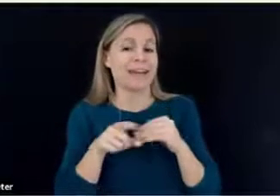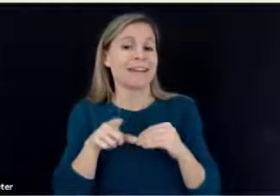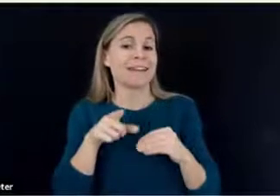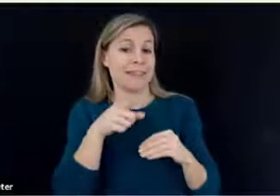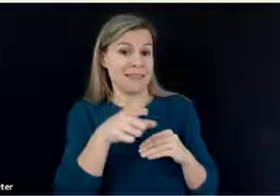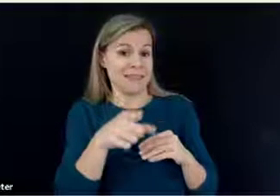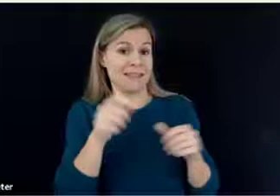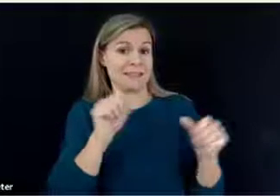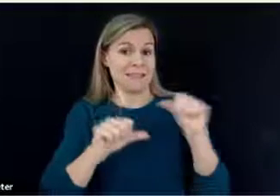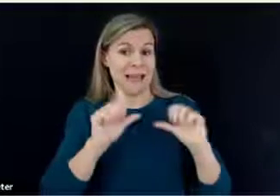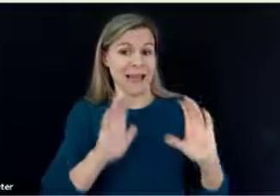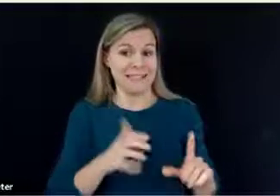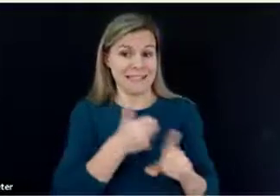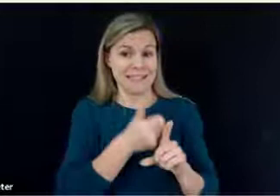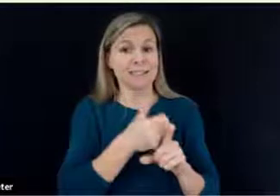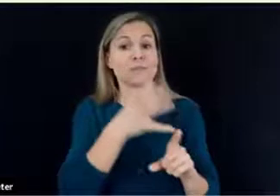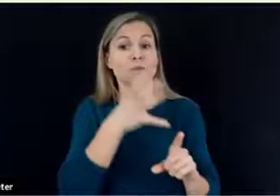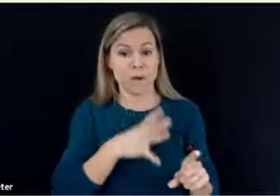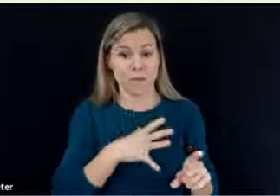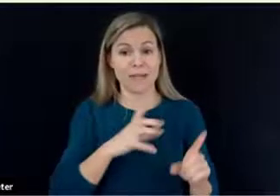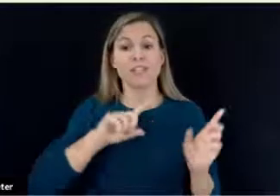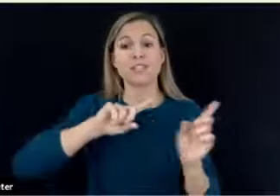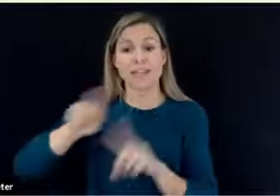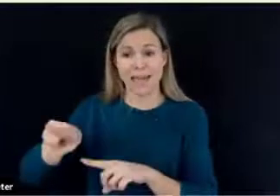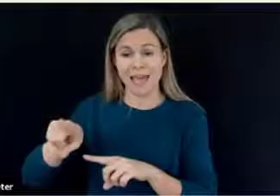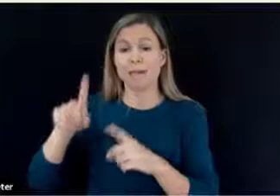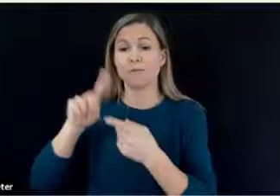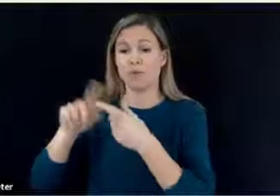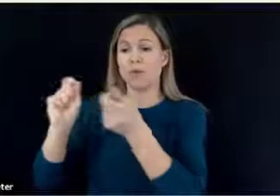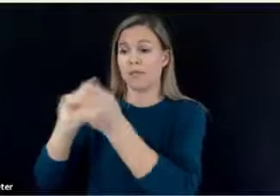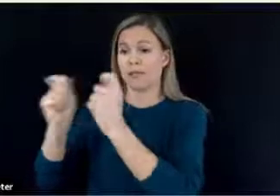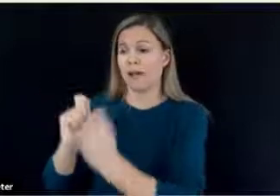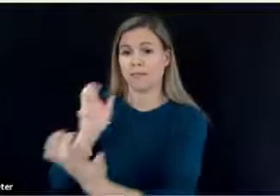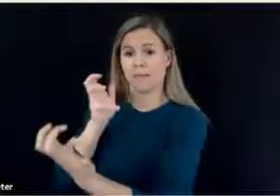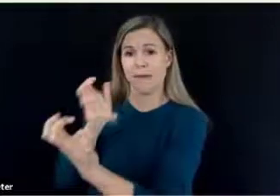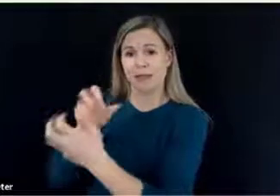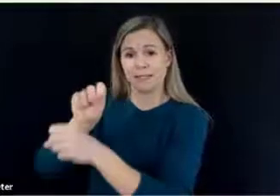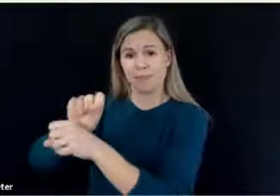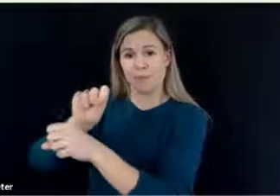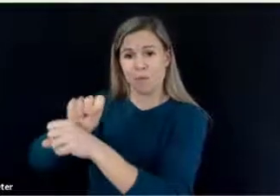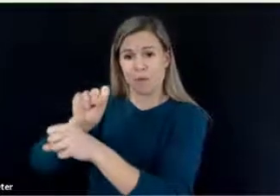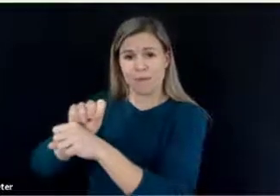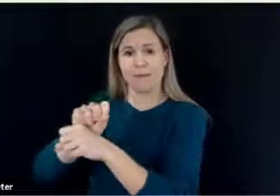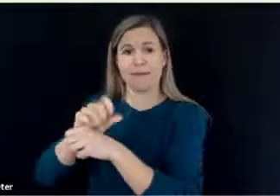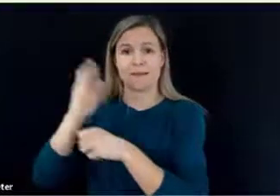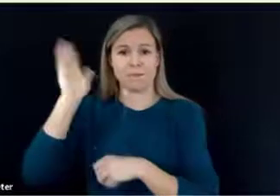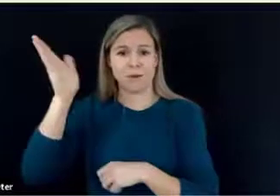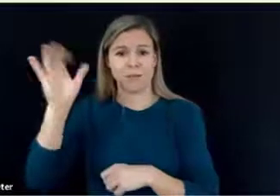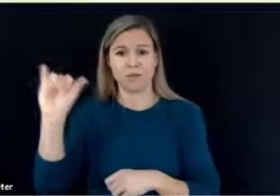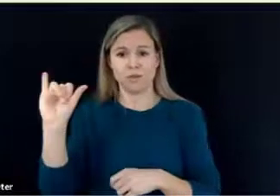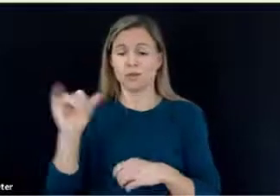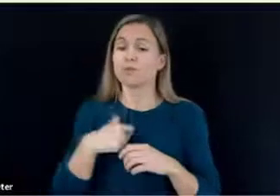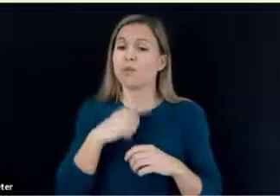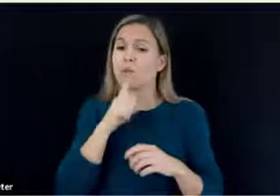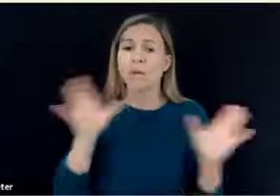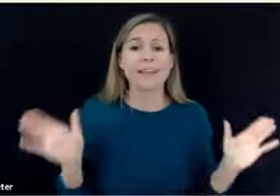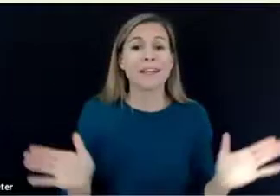she attended the Customize Employment presentation as well. So we really encourage, and I'm looking forward to the next one